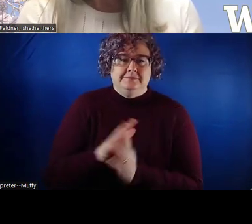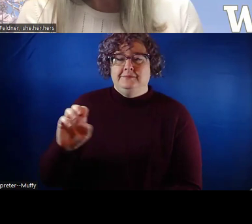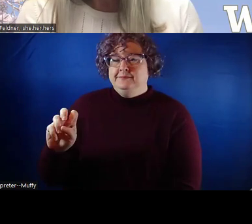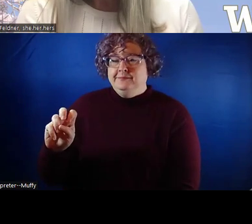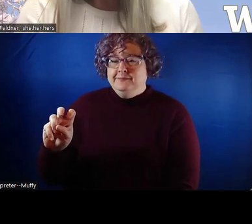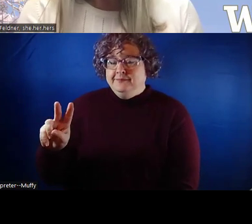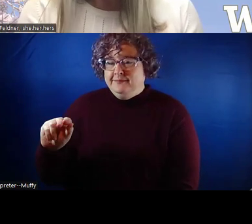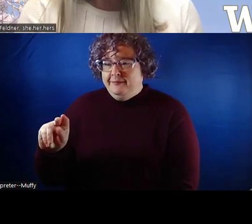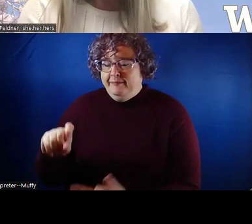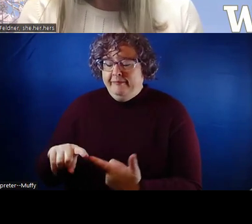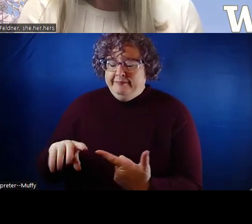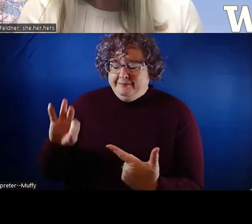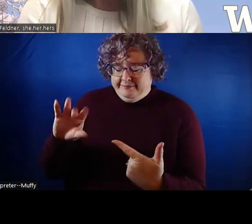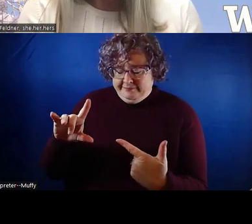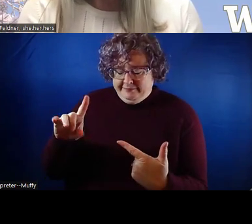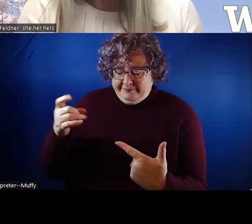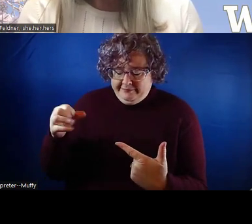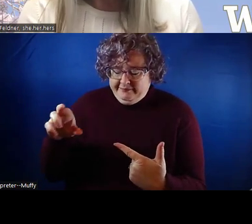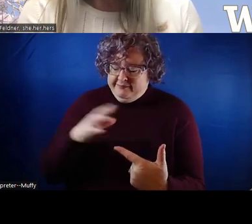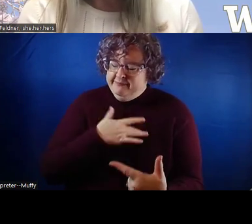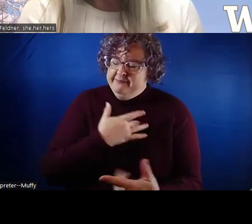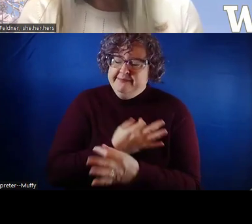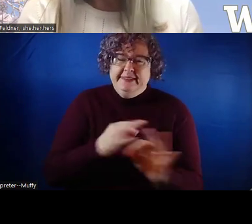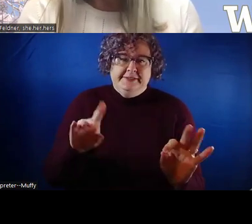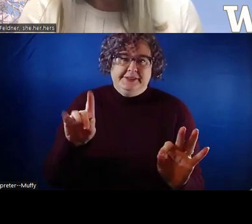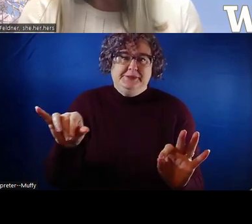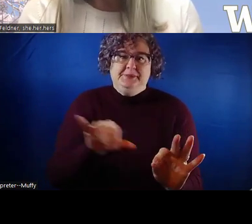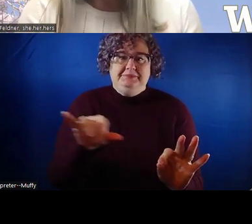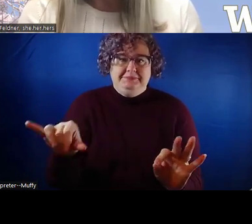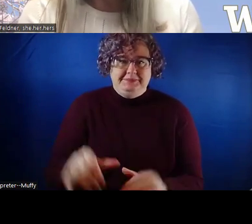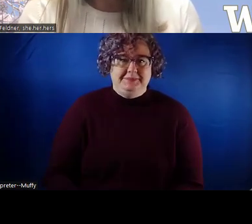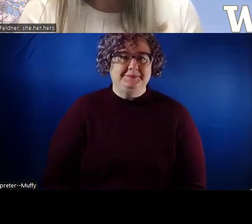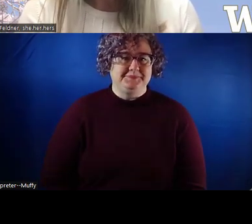So please feel free to do the same for anyone who might be asking questions.